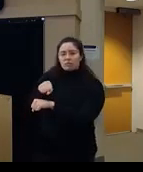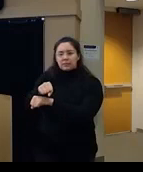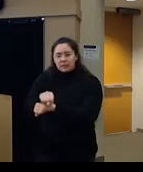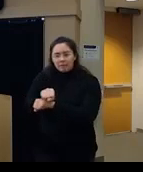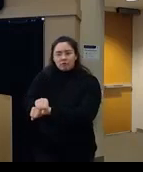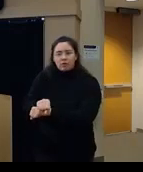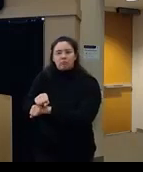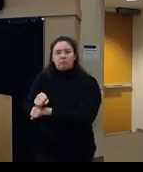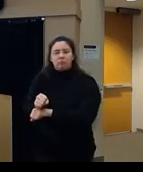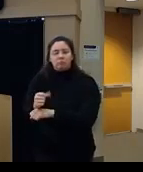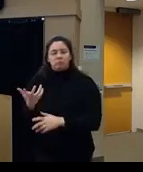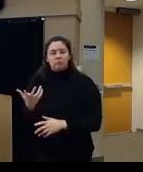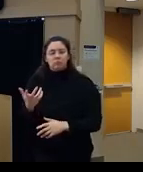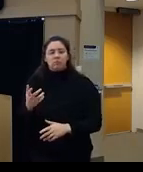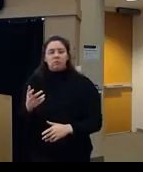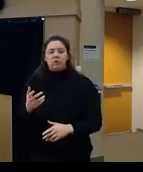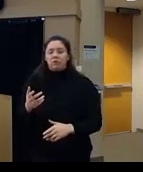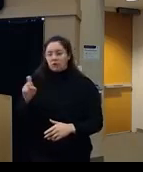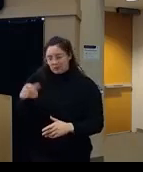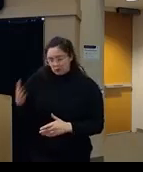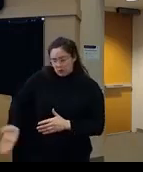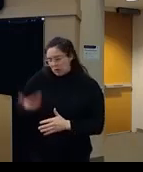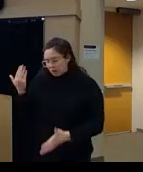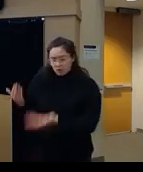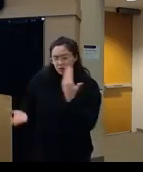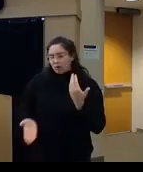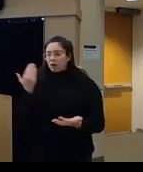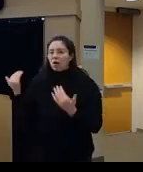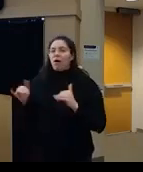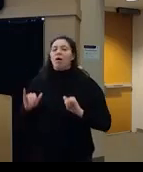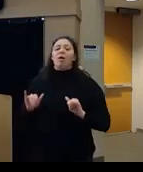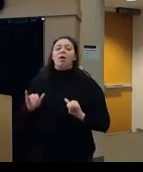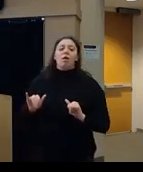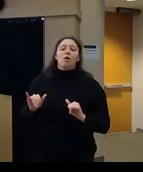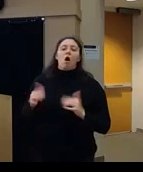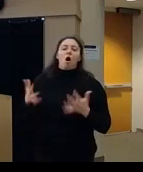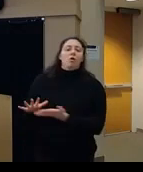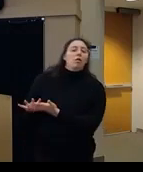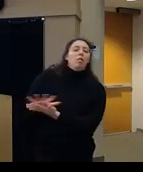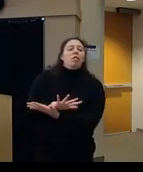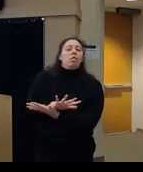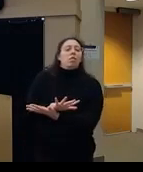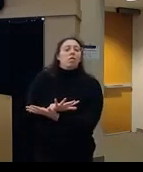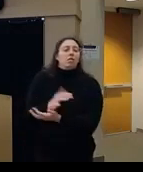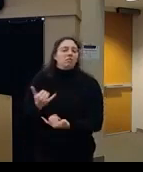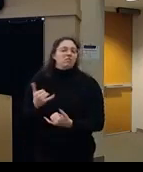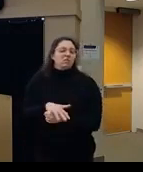that nature there has things that has been um morphed so to speak especially in this space